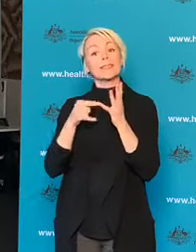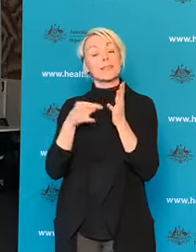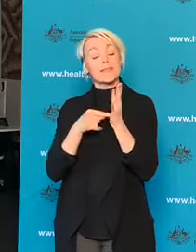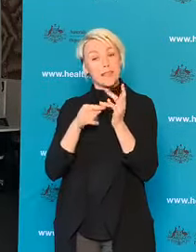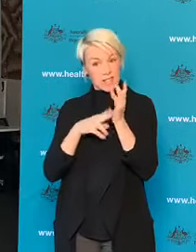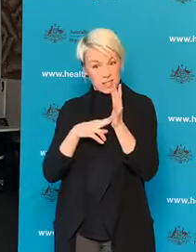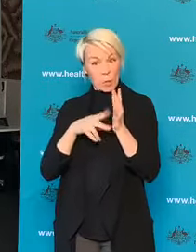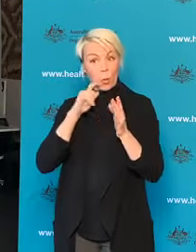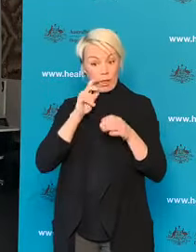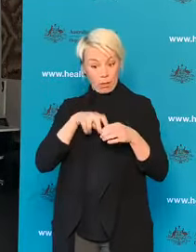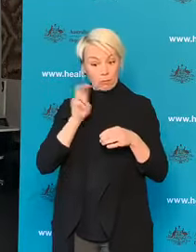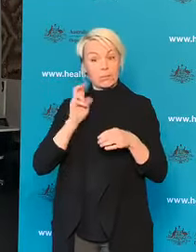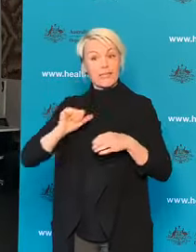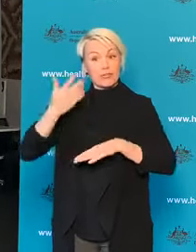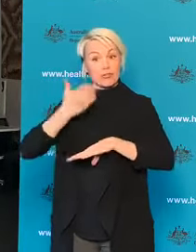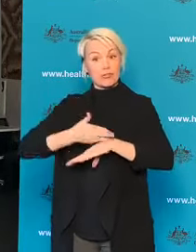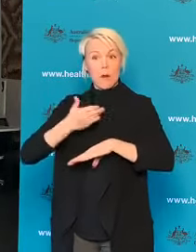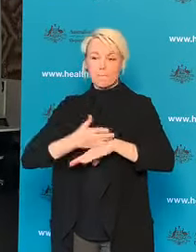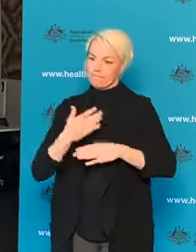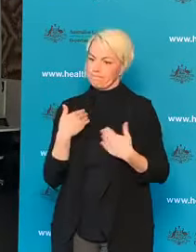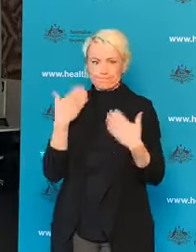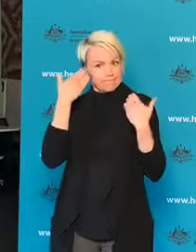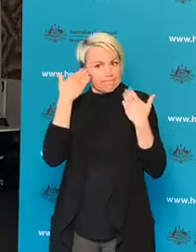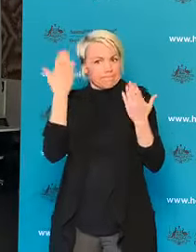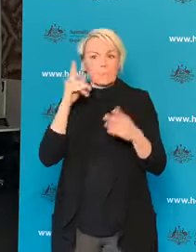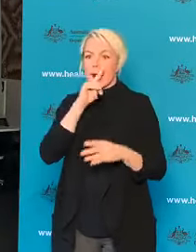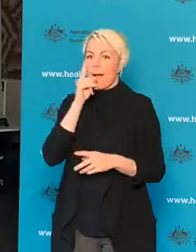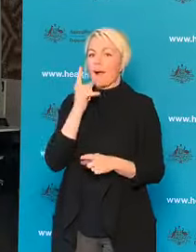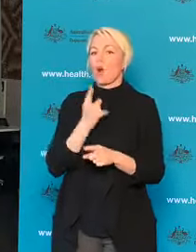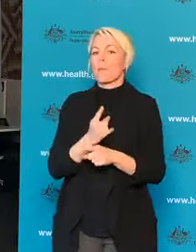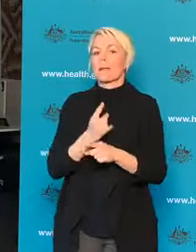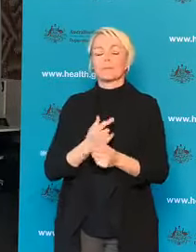not able to make any comment at the moment. I have on the phone - Josh.